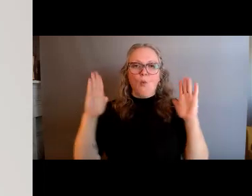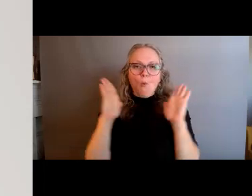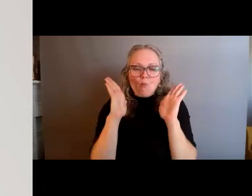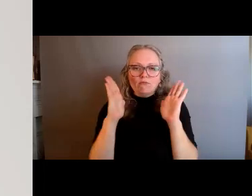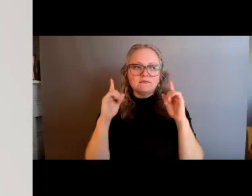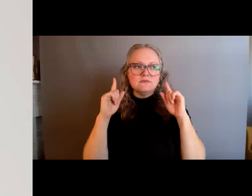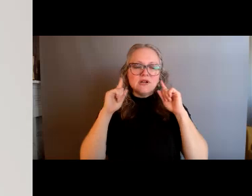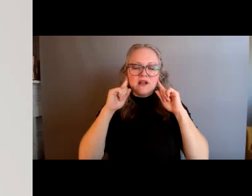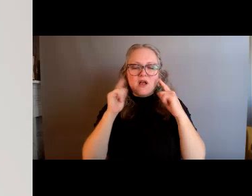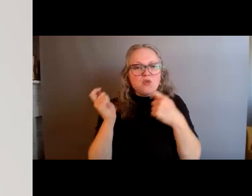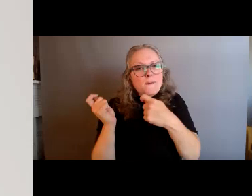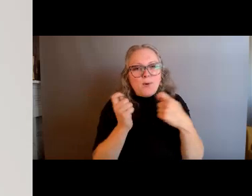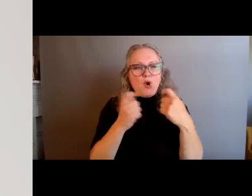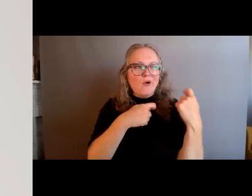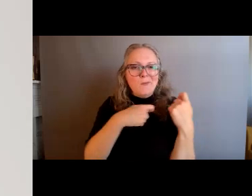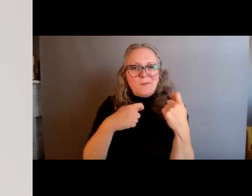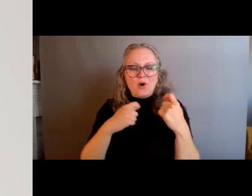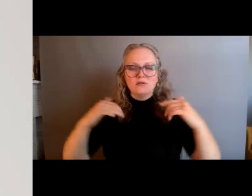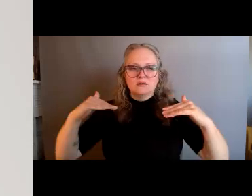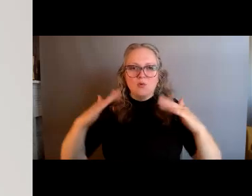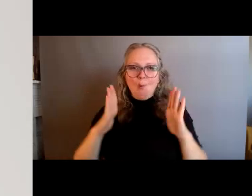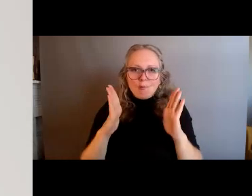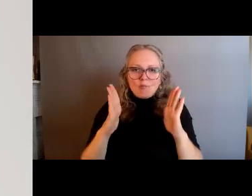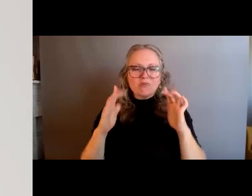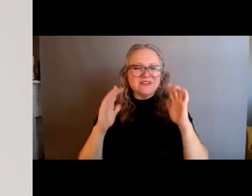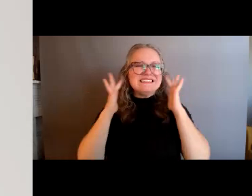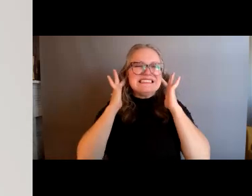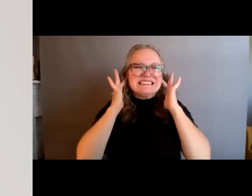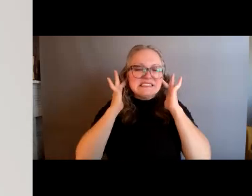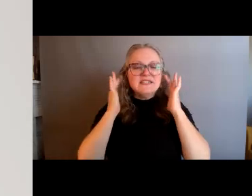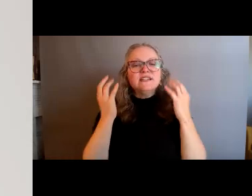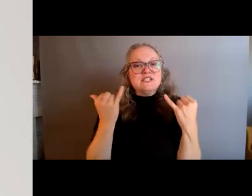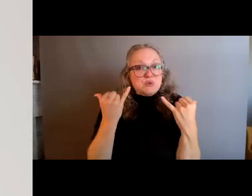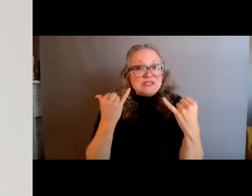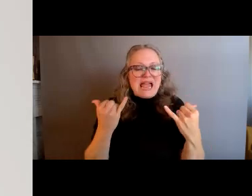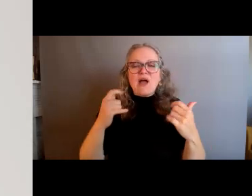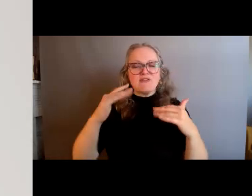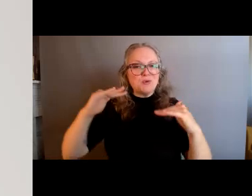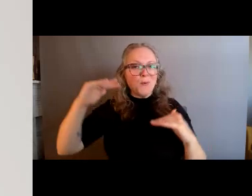It's pulled in, so now we we have to get that pressure equalized and that's what we're trying